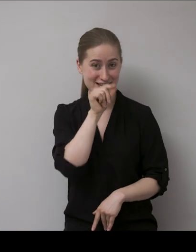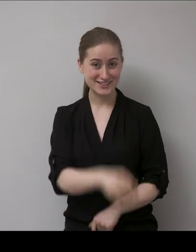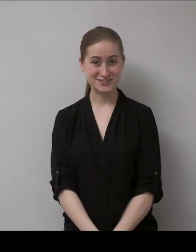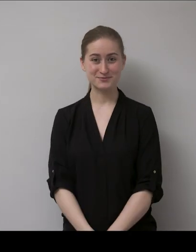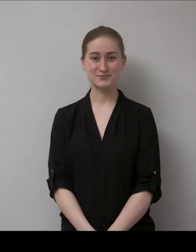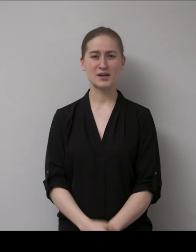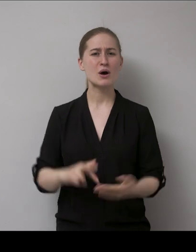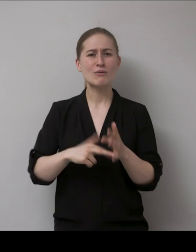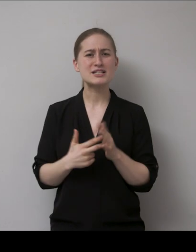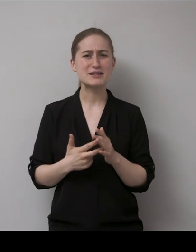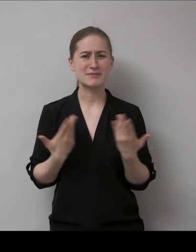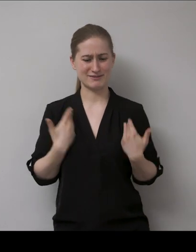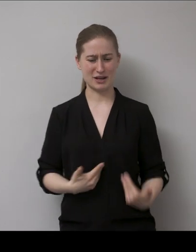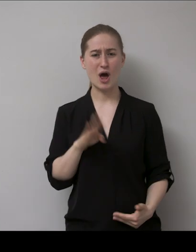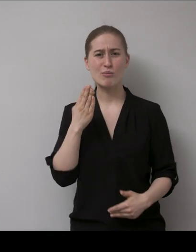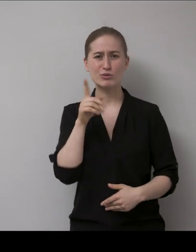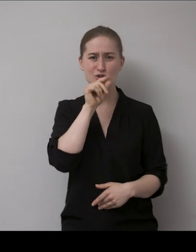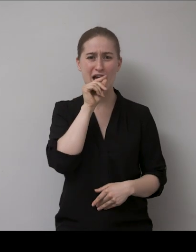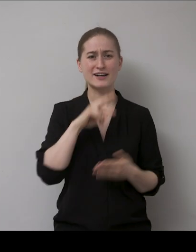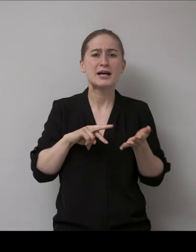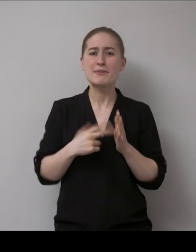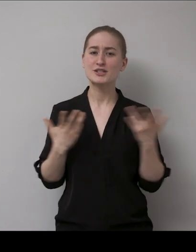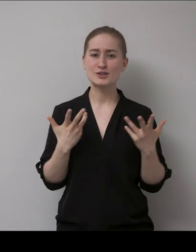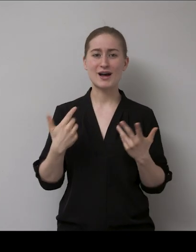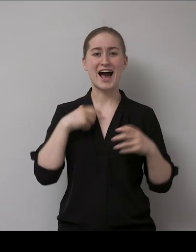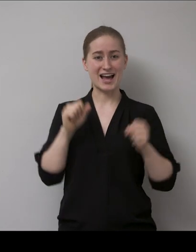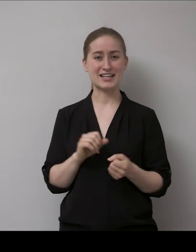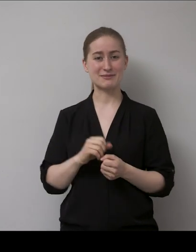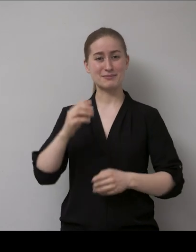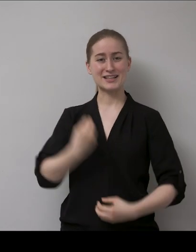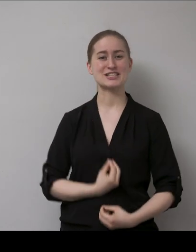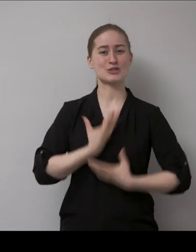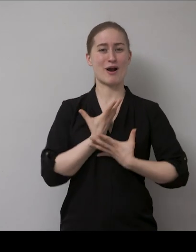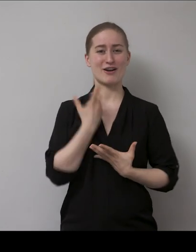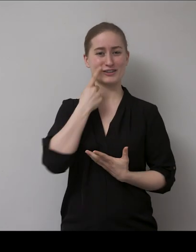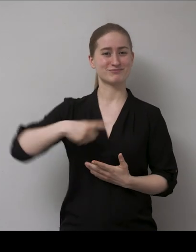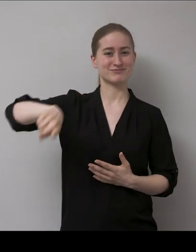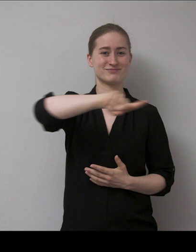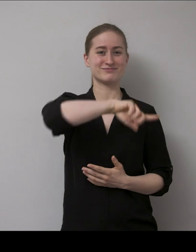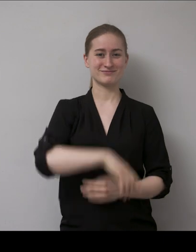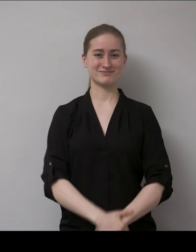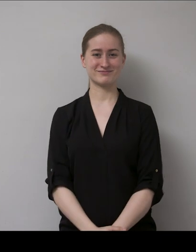What does it mean to be a Blue Jay? Being a Blue Jay means I can be inspiring. (children chatter)